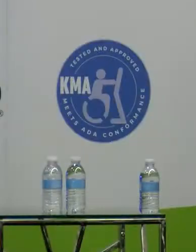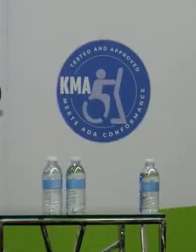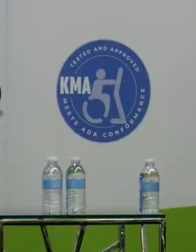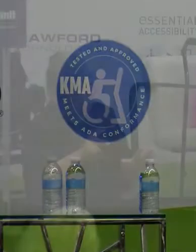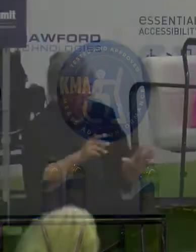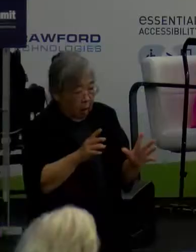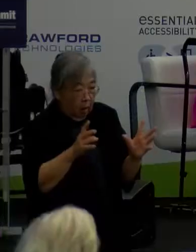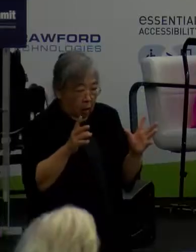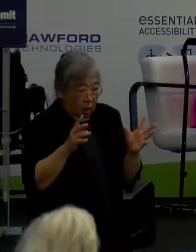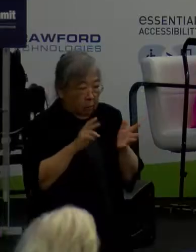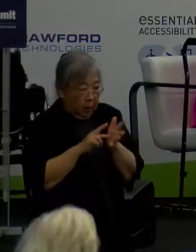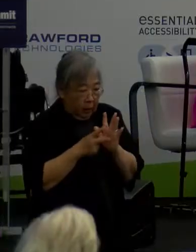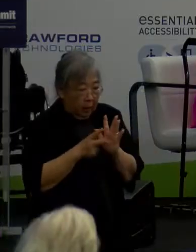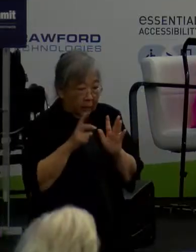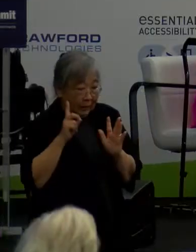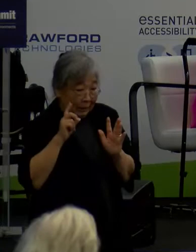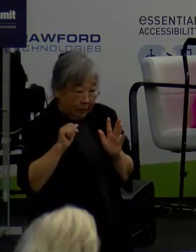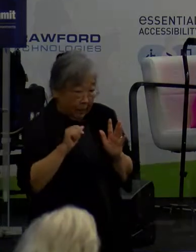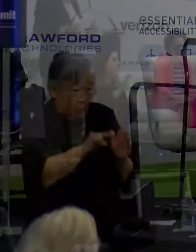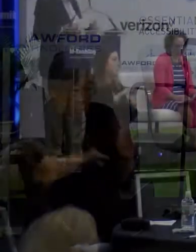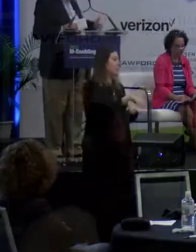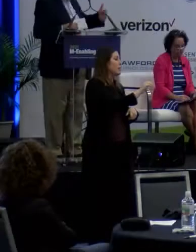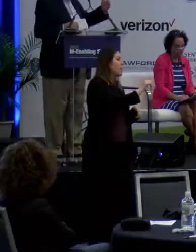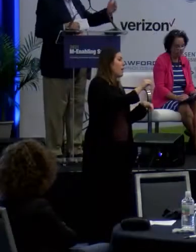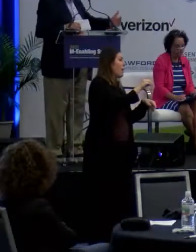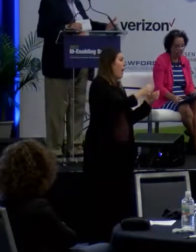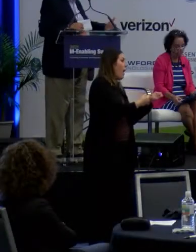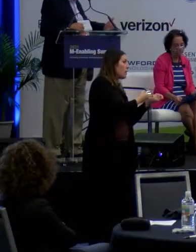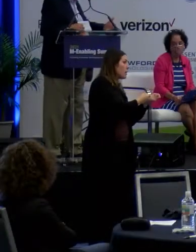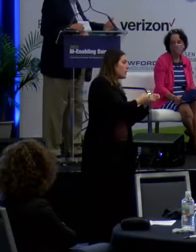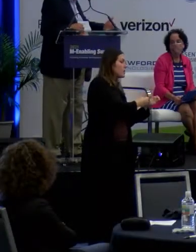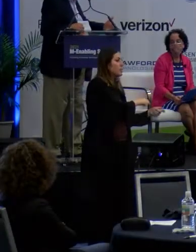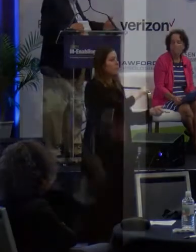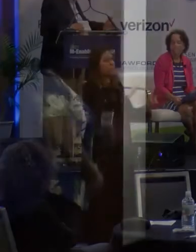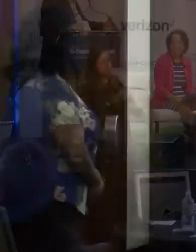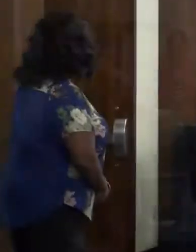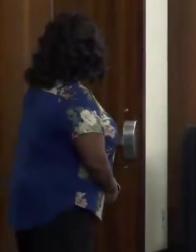and technology providers offering insights and how to best meet the imperative to ensure